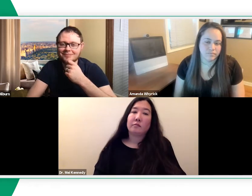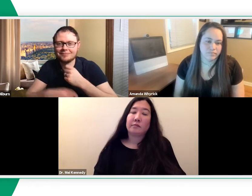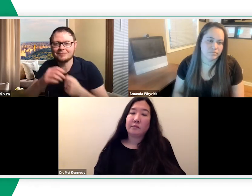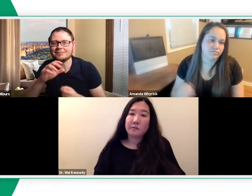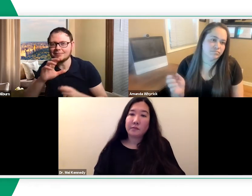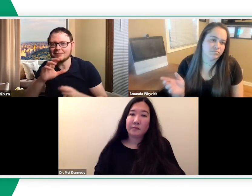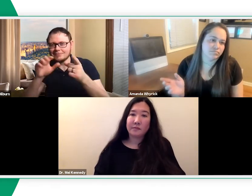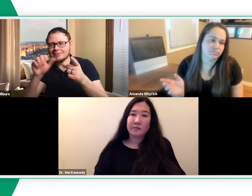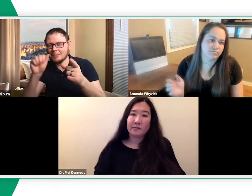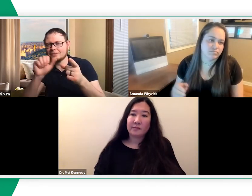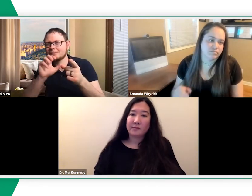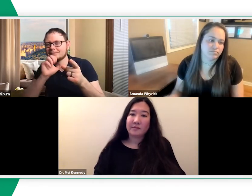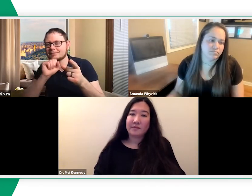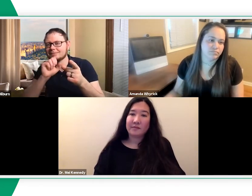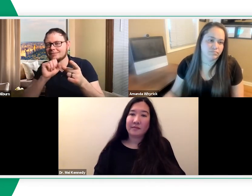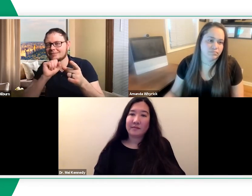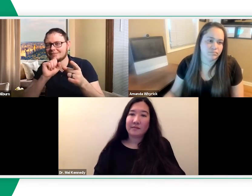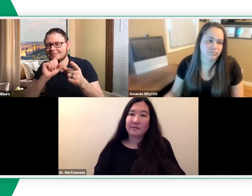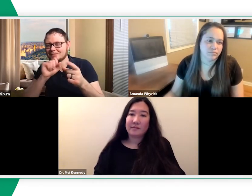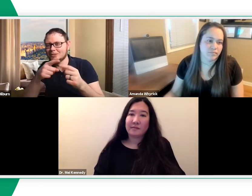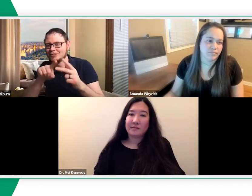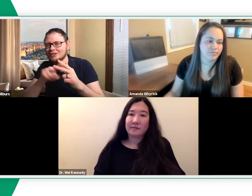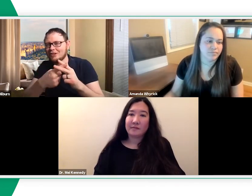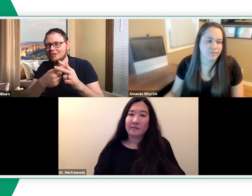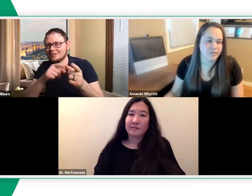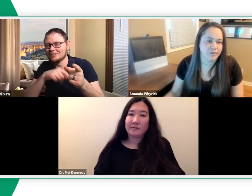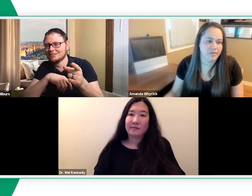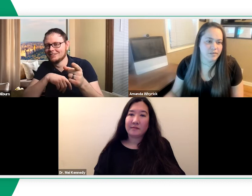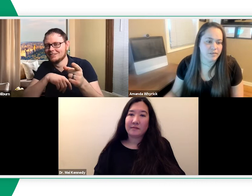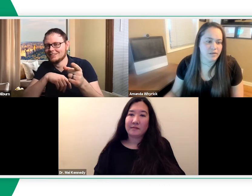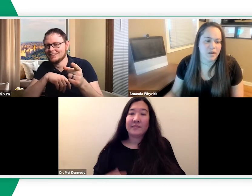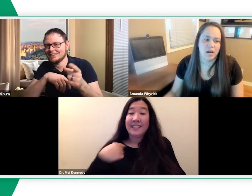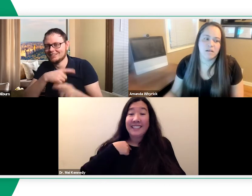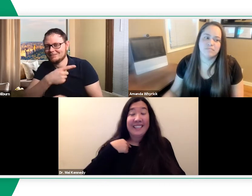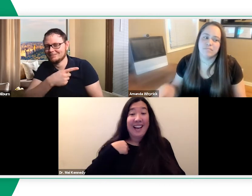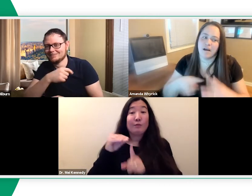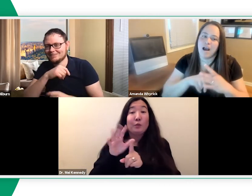the younger you can start, the better. >>BRIAN MILBURN: Amanda, how old were you